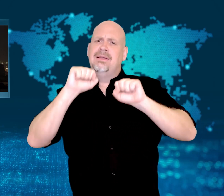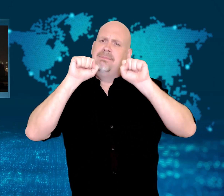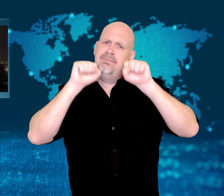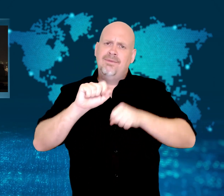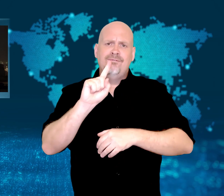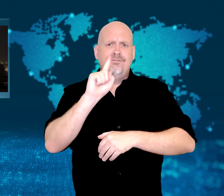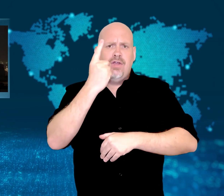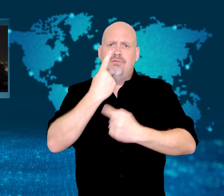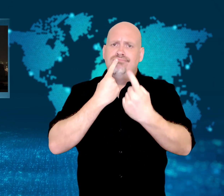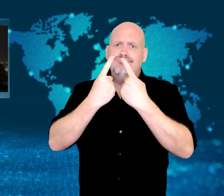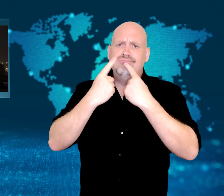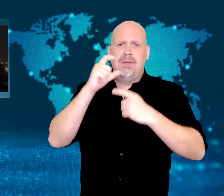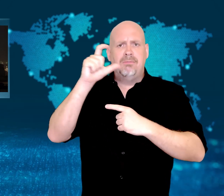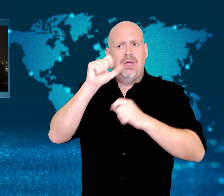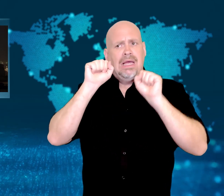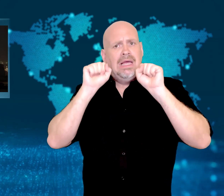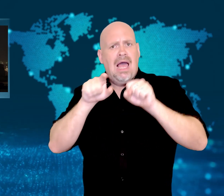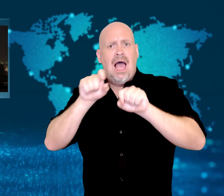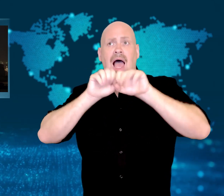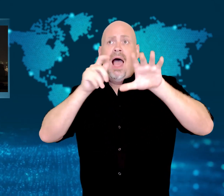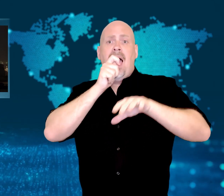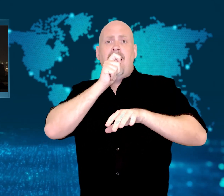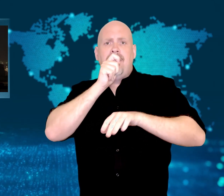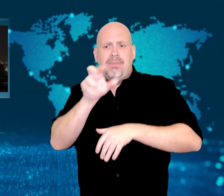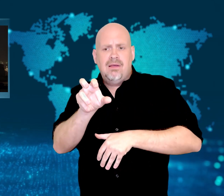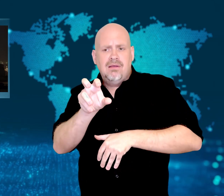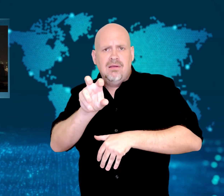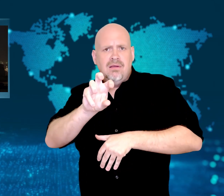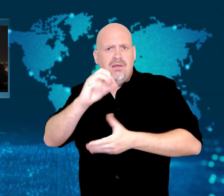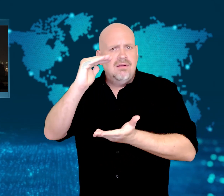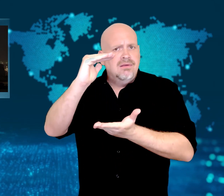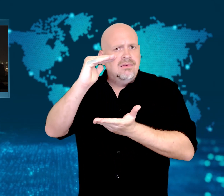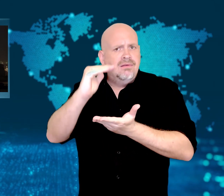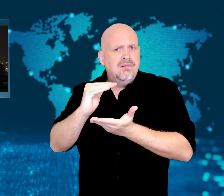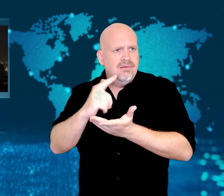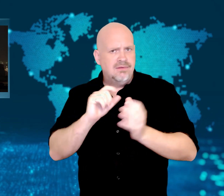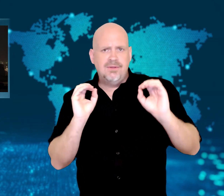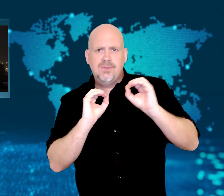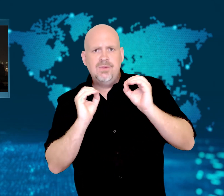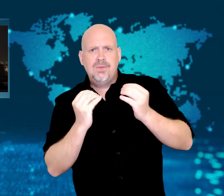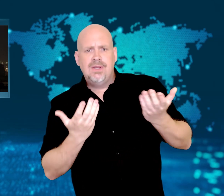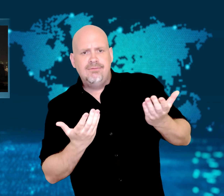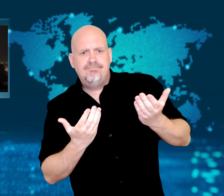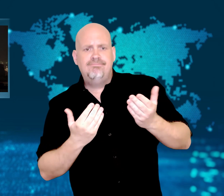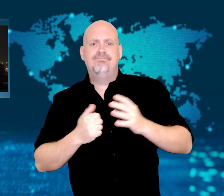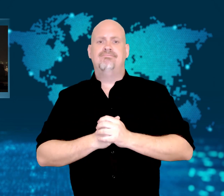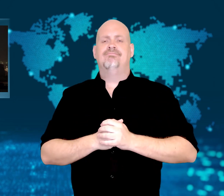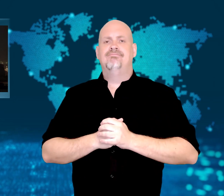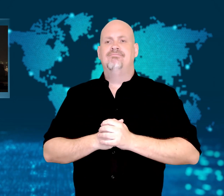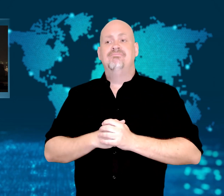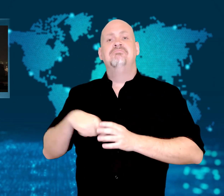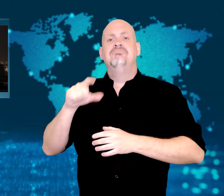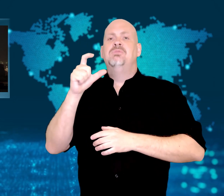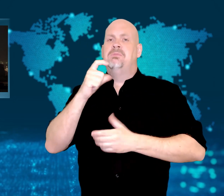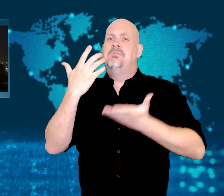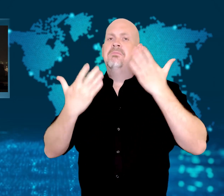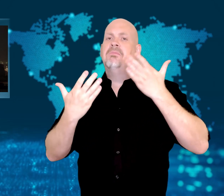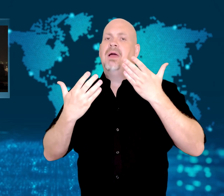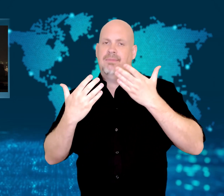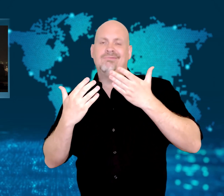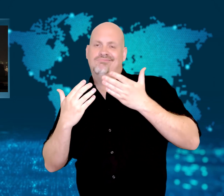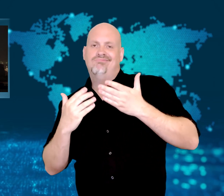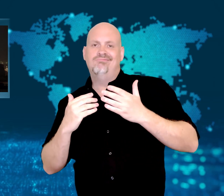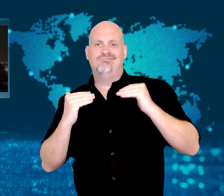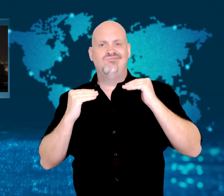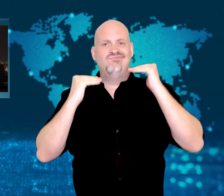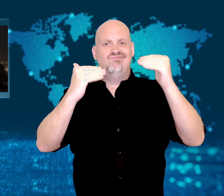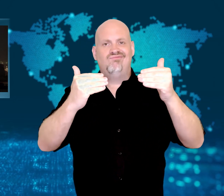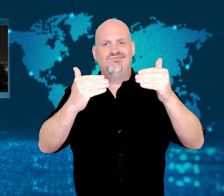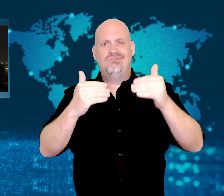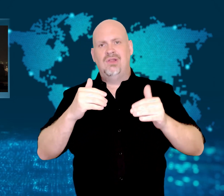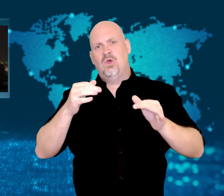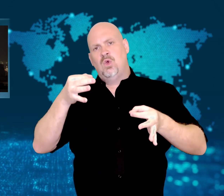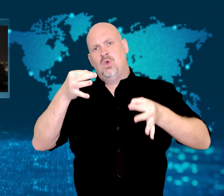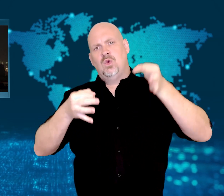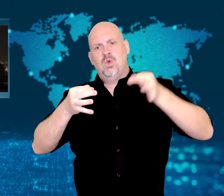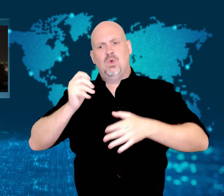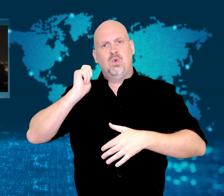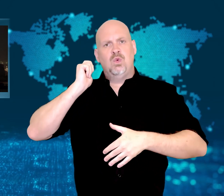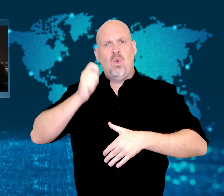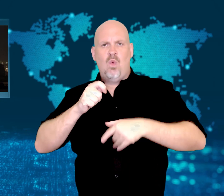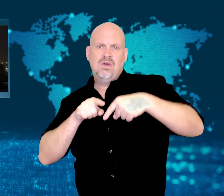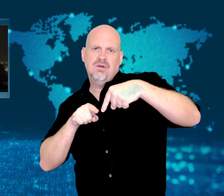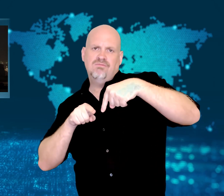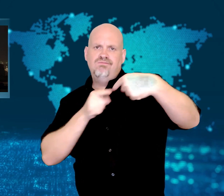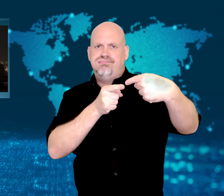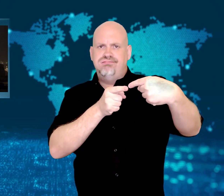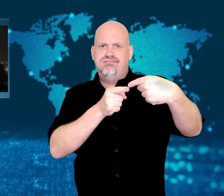They may contest the ban in the country's court.